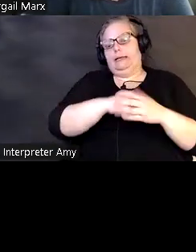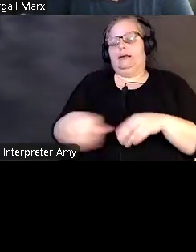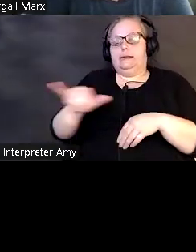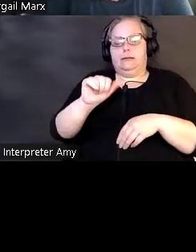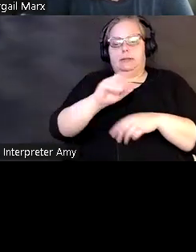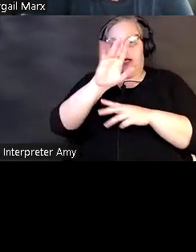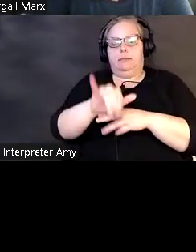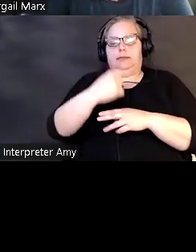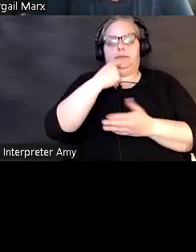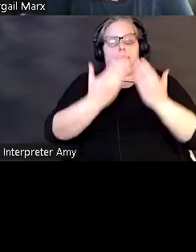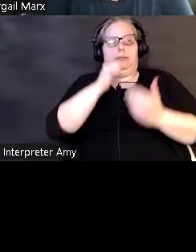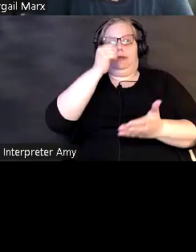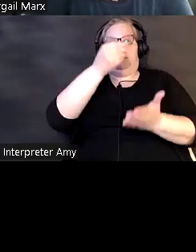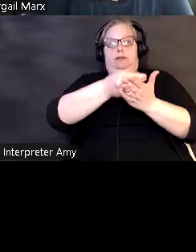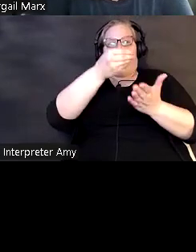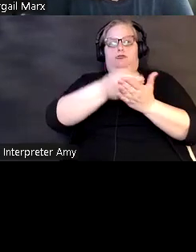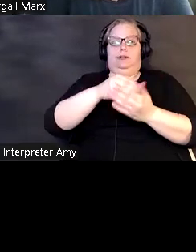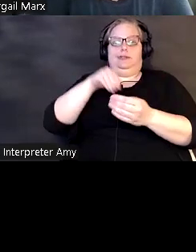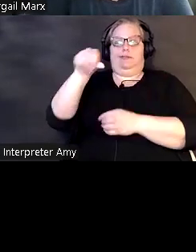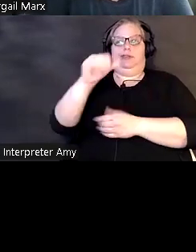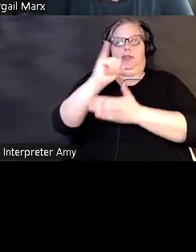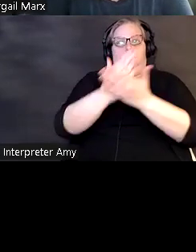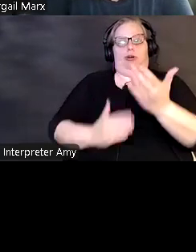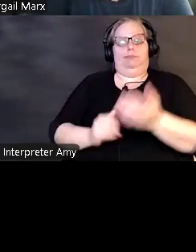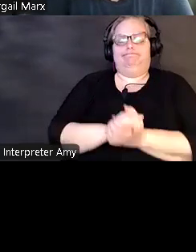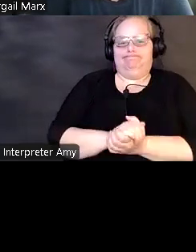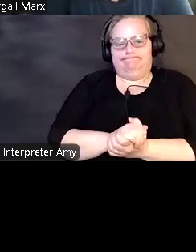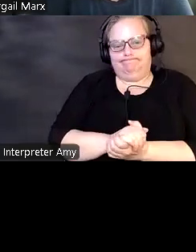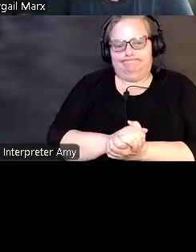insurance-funded piece of things. So we're going to talk a